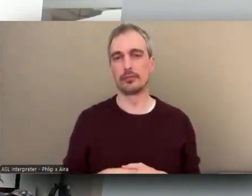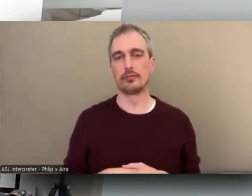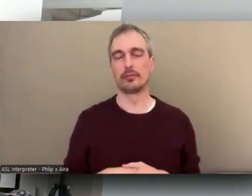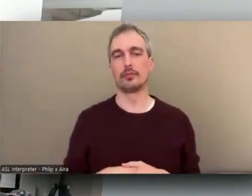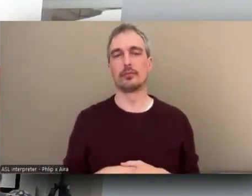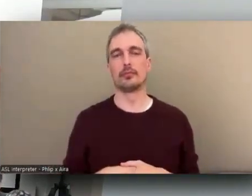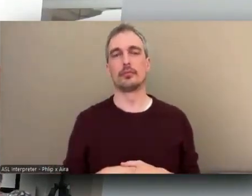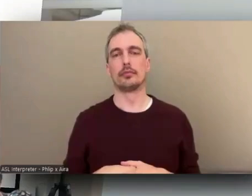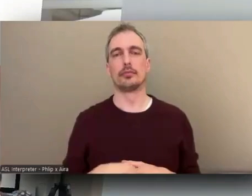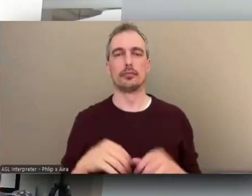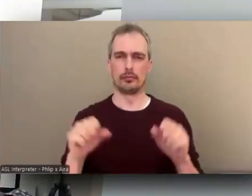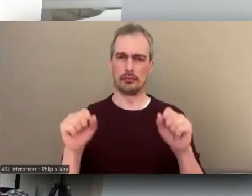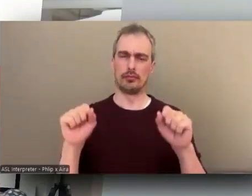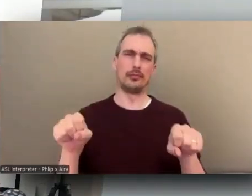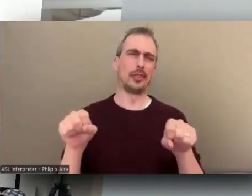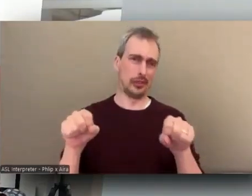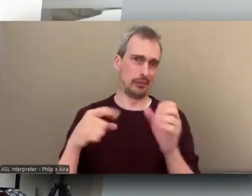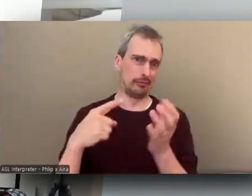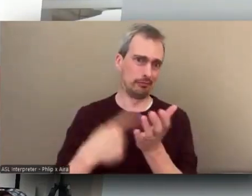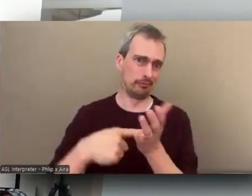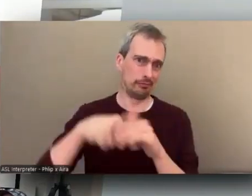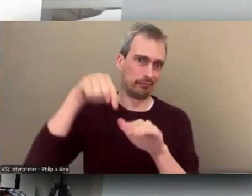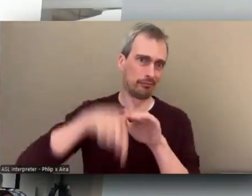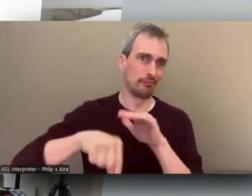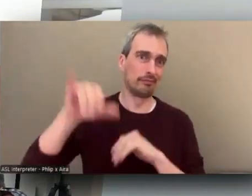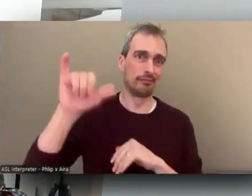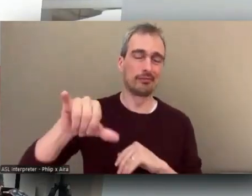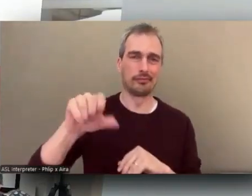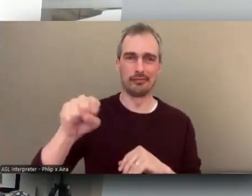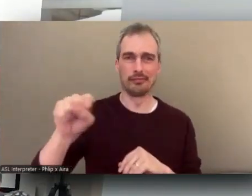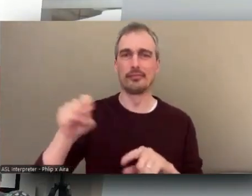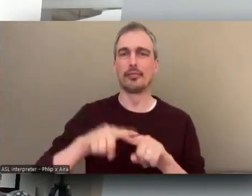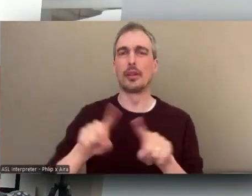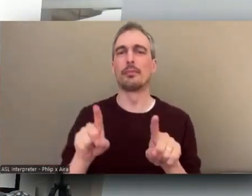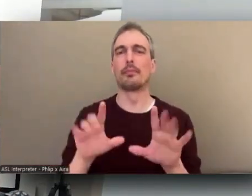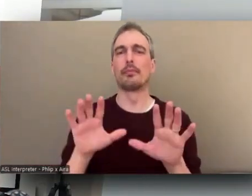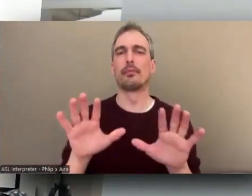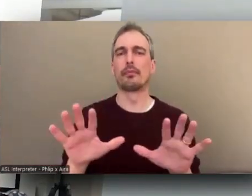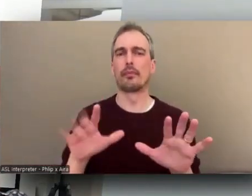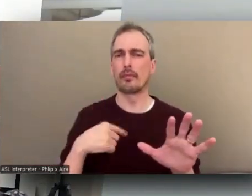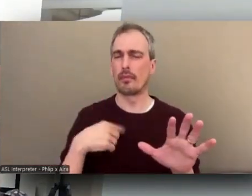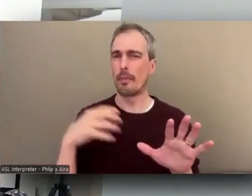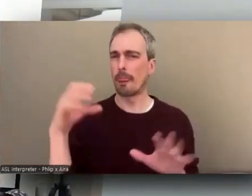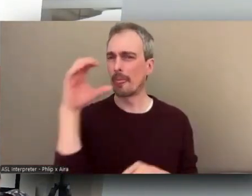I could go on about that, but you know... Did I miss something?